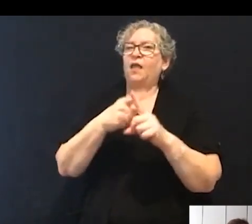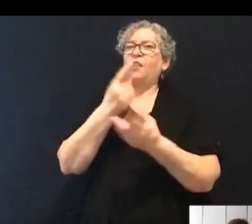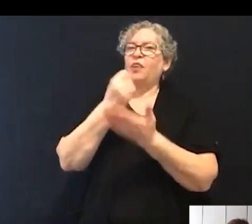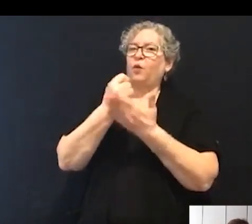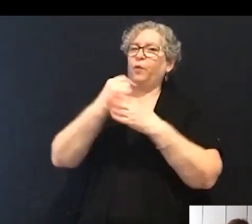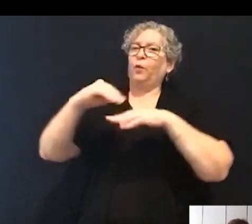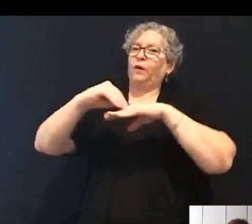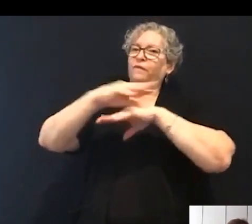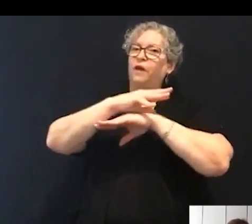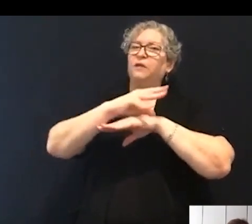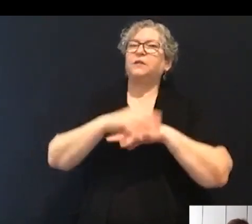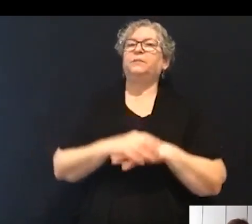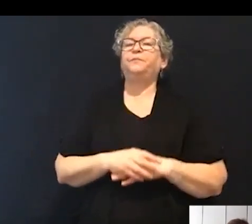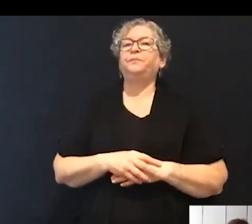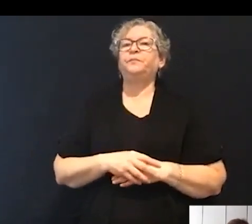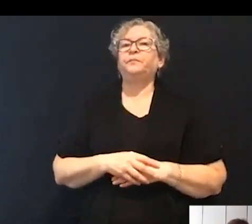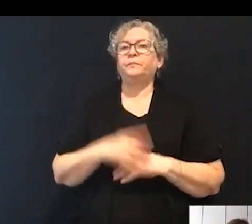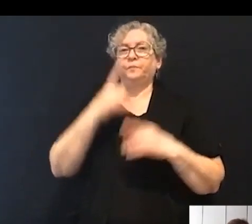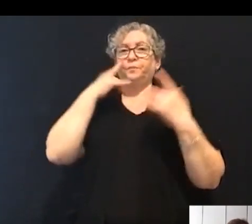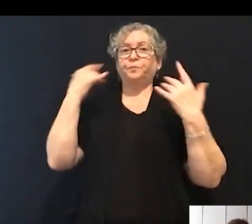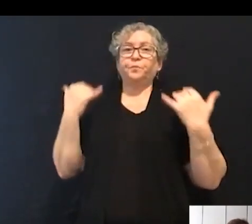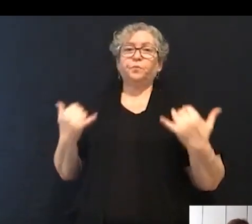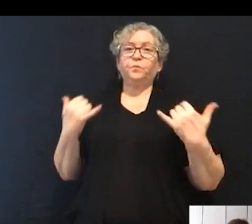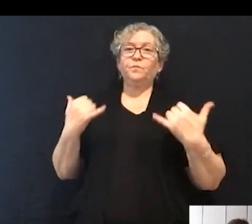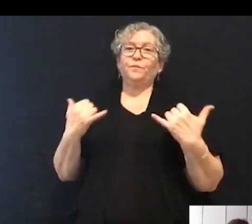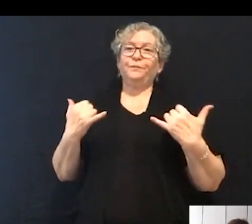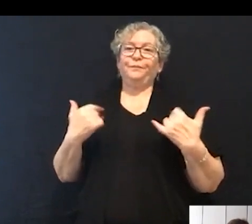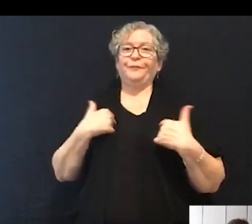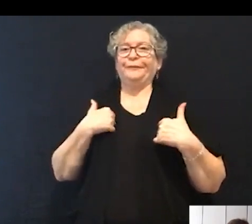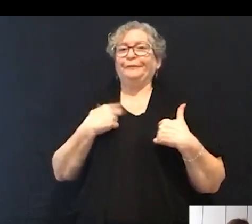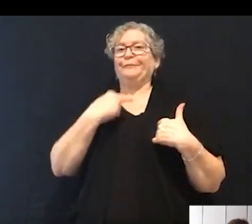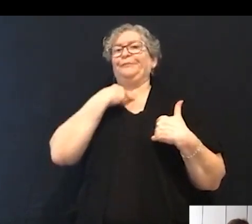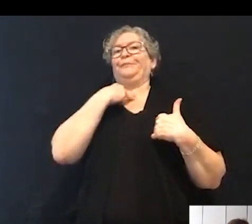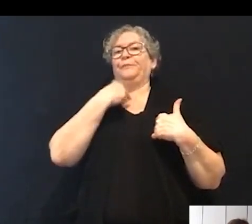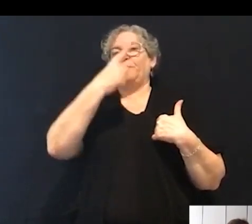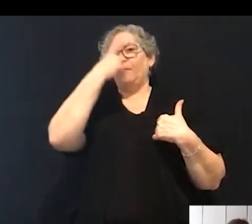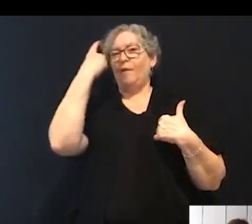And currently, a little bit delayed by the COVID pandemic.